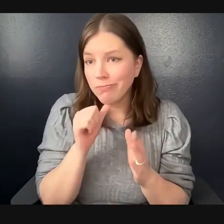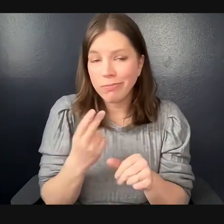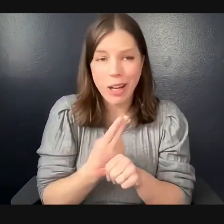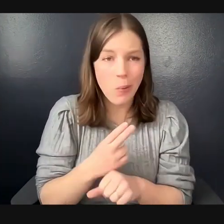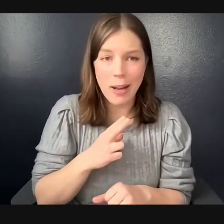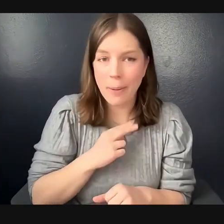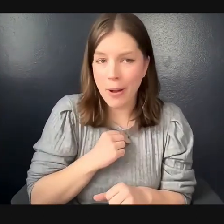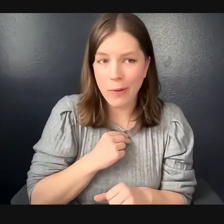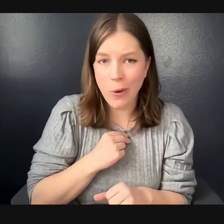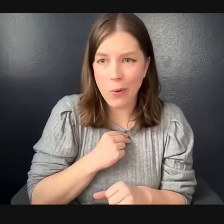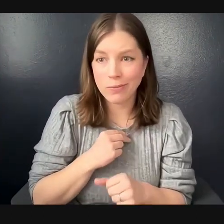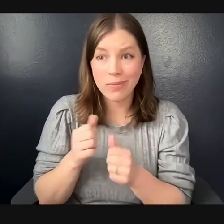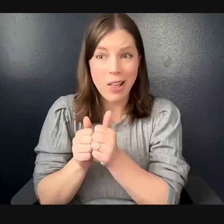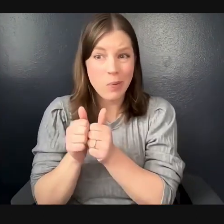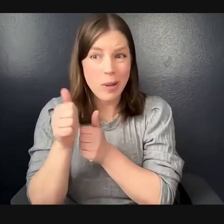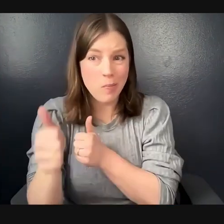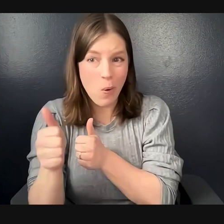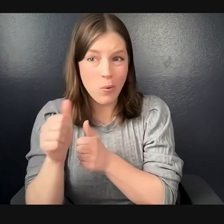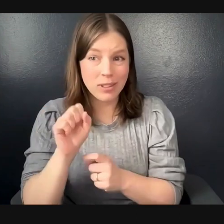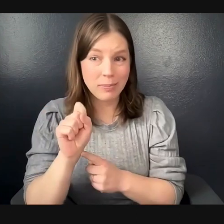The professor is not wearing the microphone,